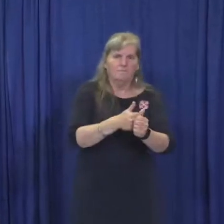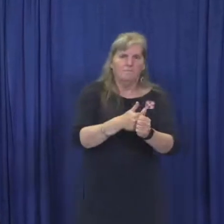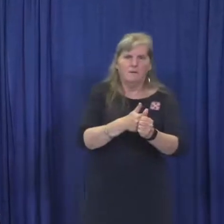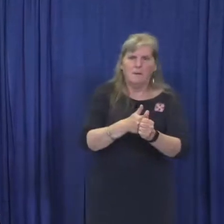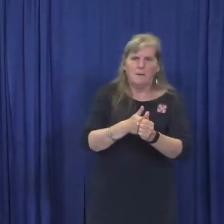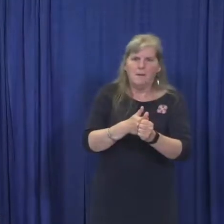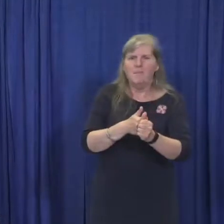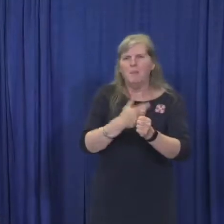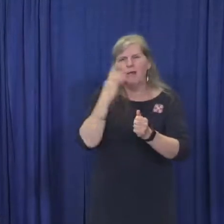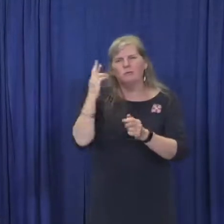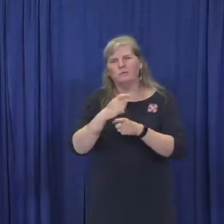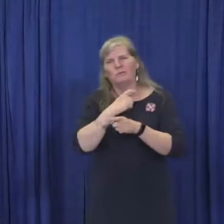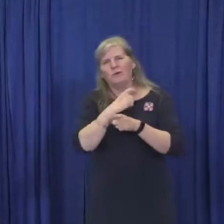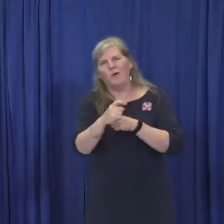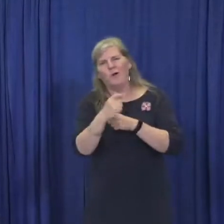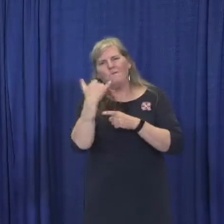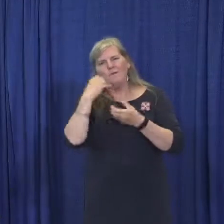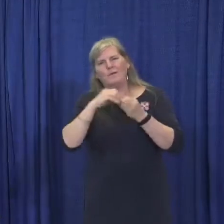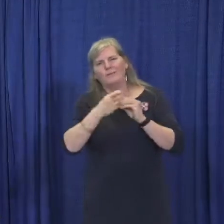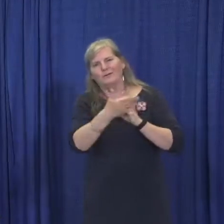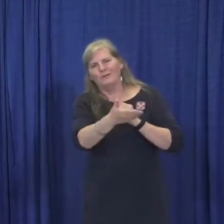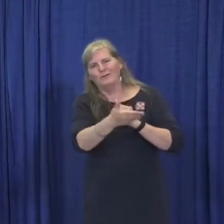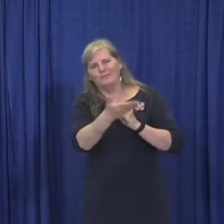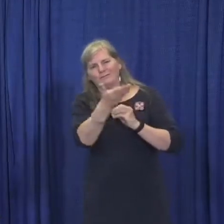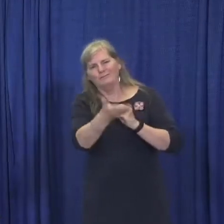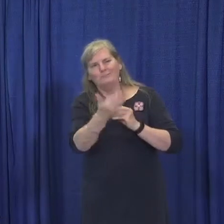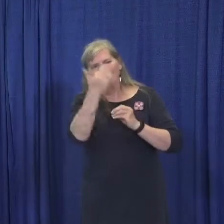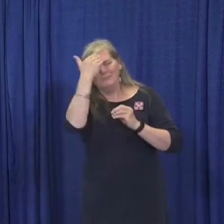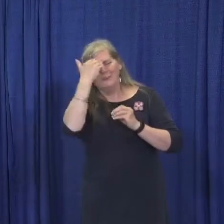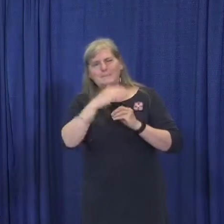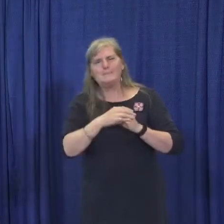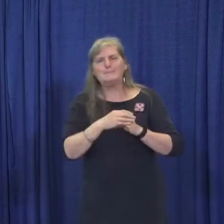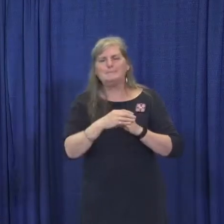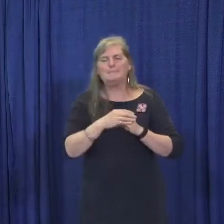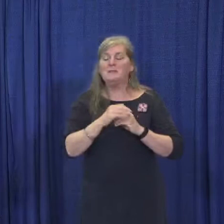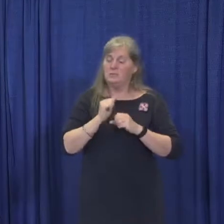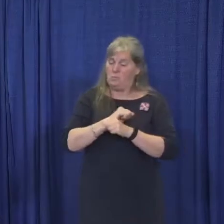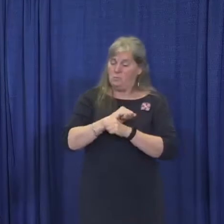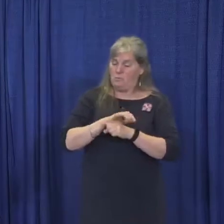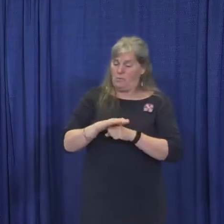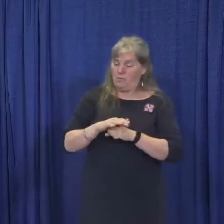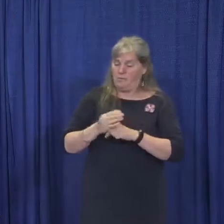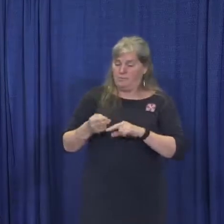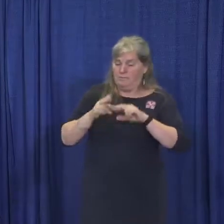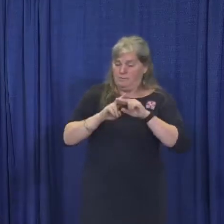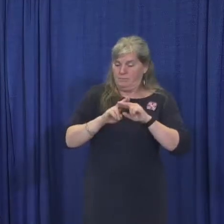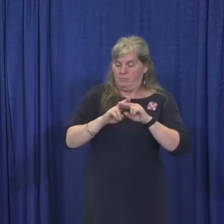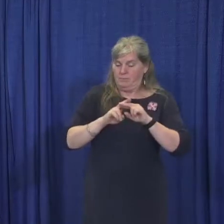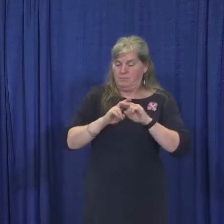need to know what that is. We also know when we come in to the situations for the last 16